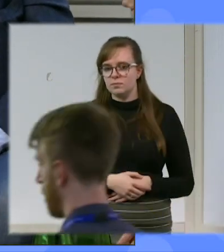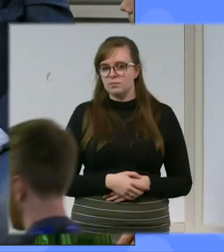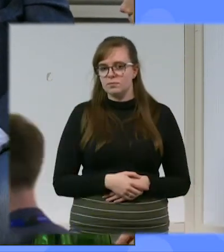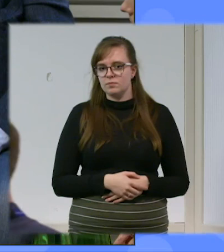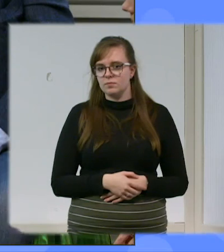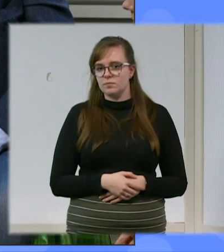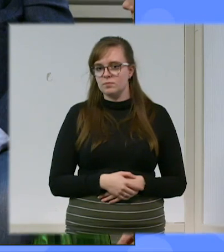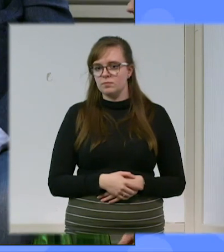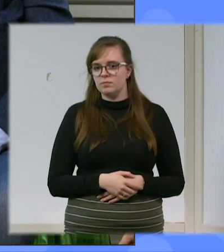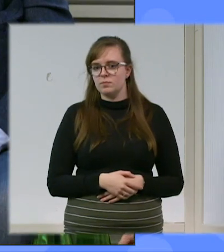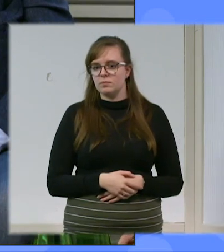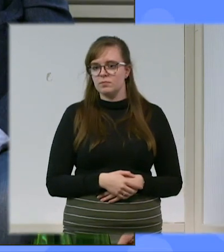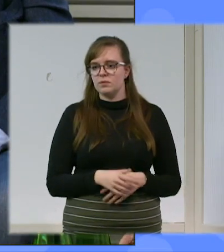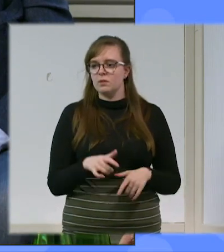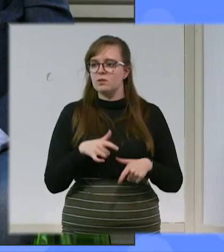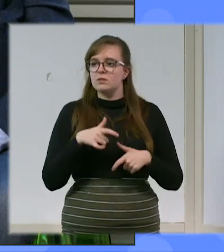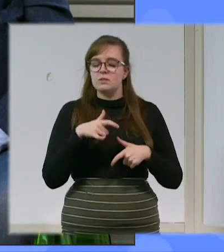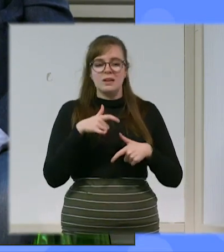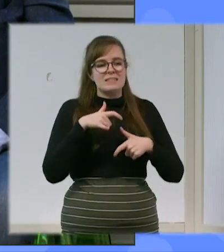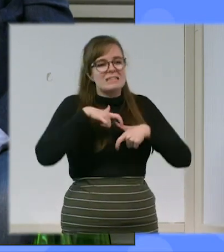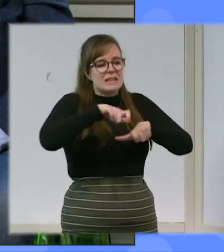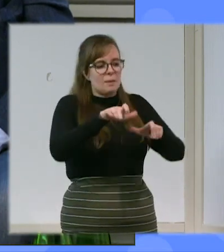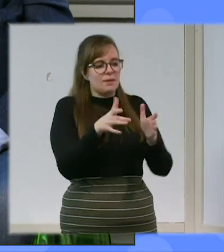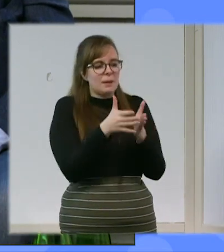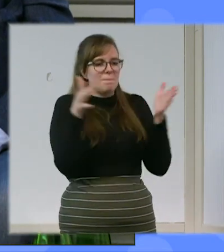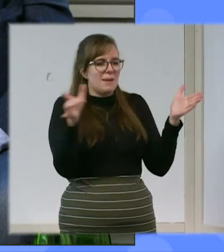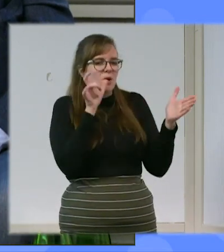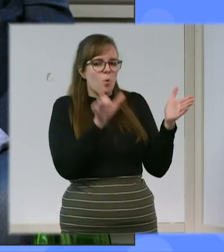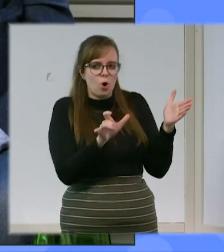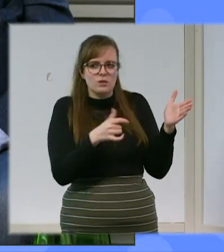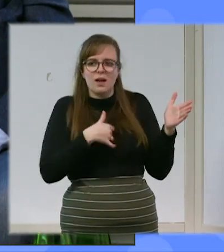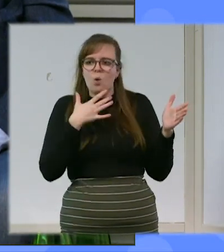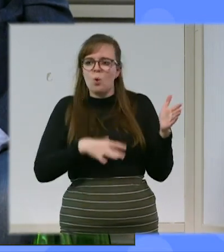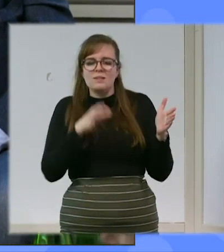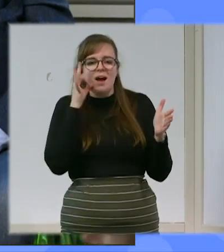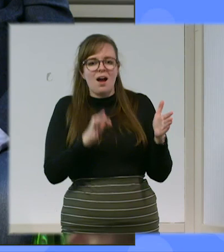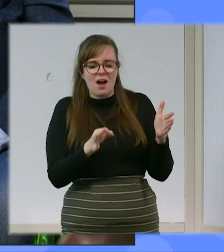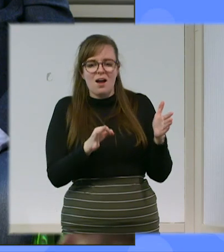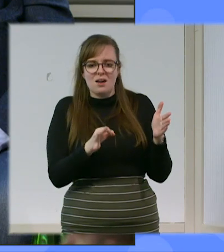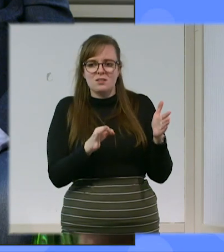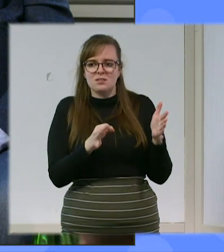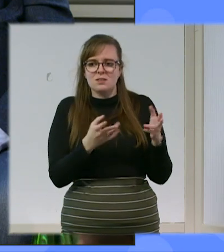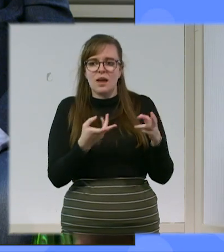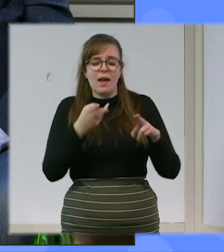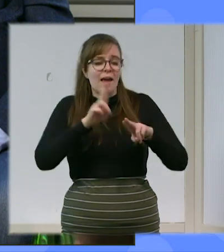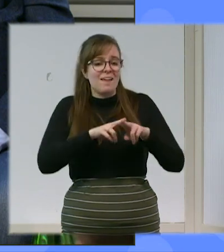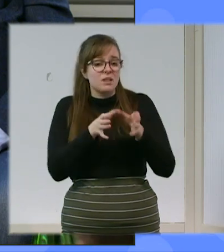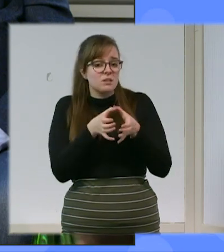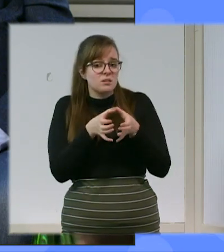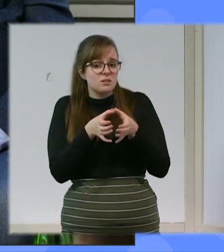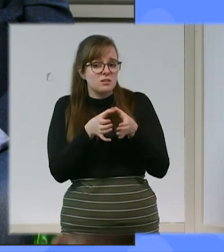sustainability is quite a big work I just wanted to ask if it was devolved or